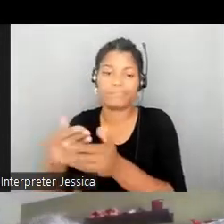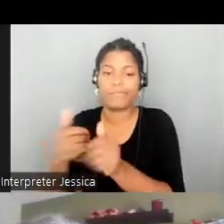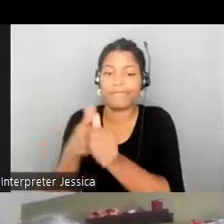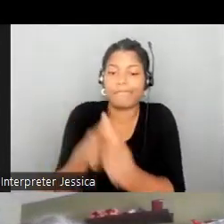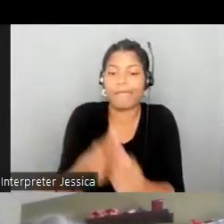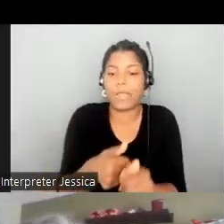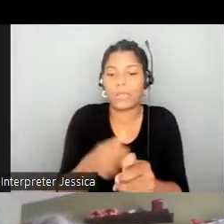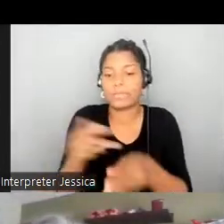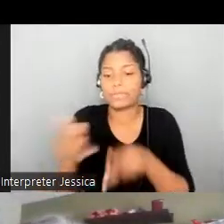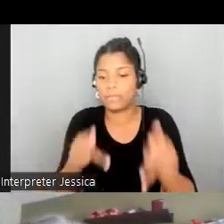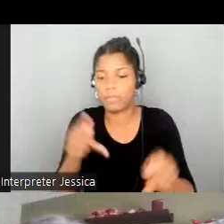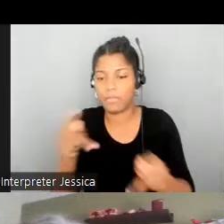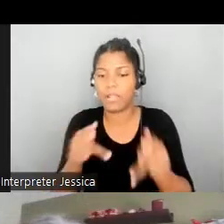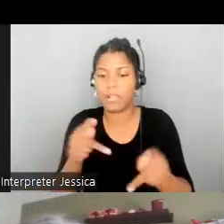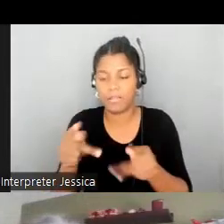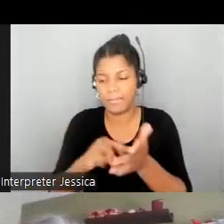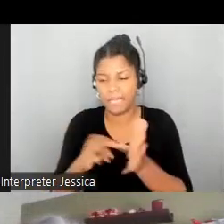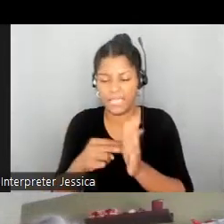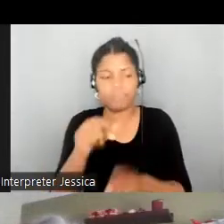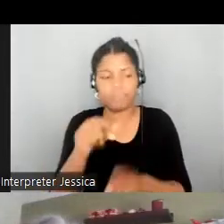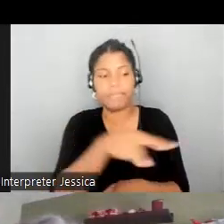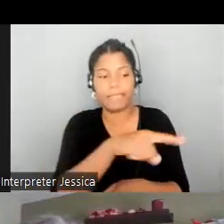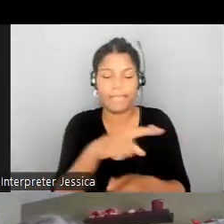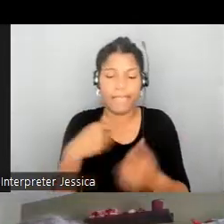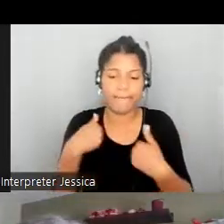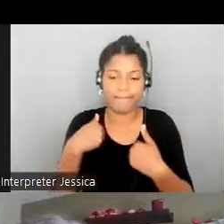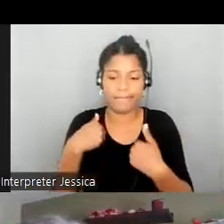have all those services.